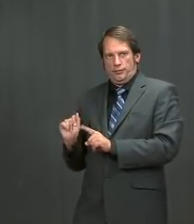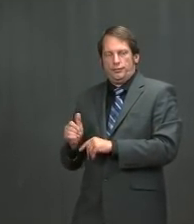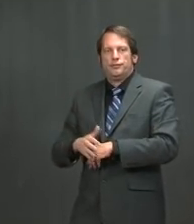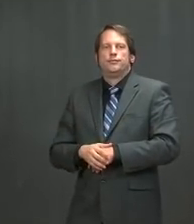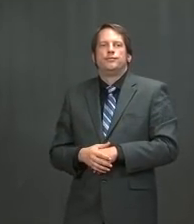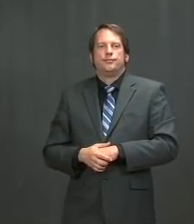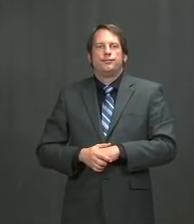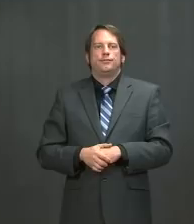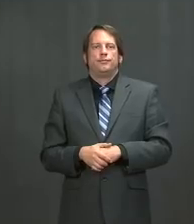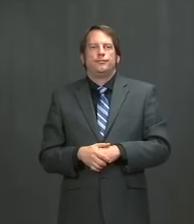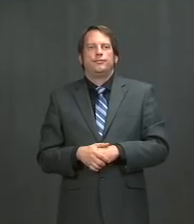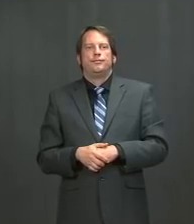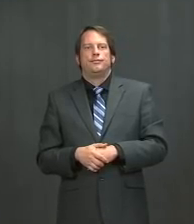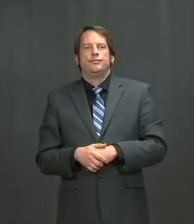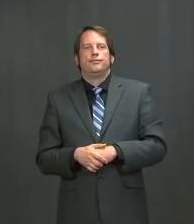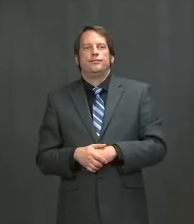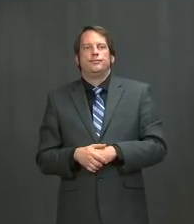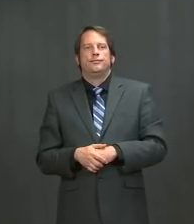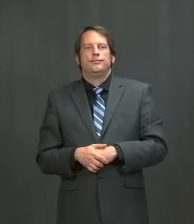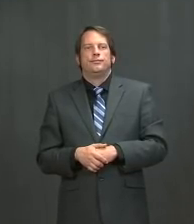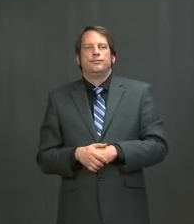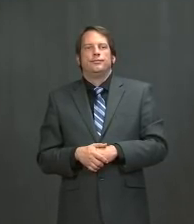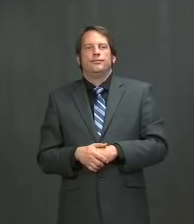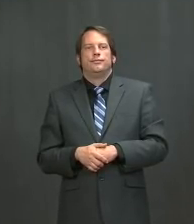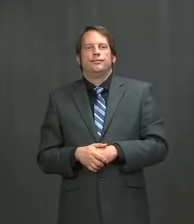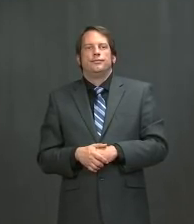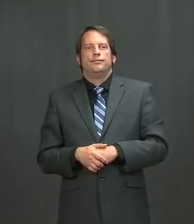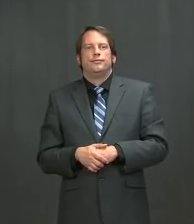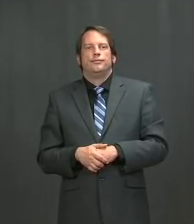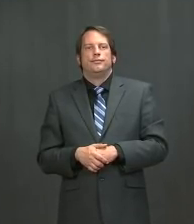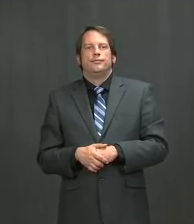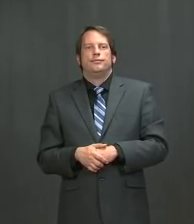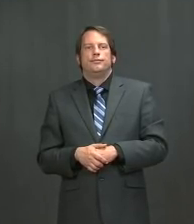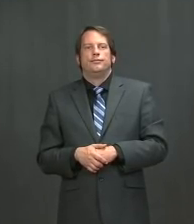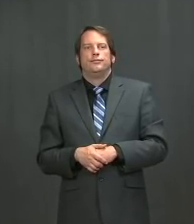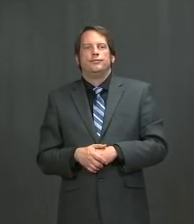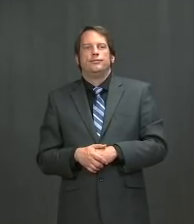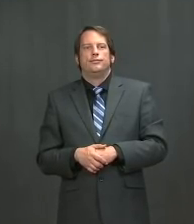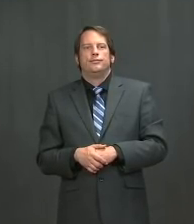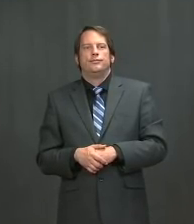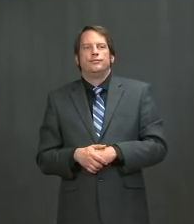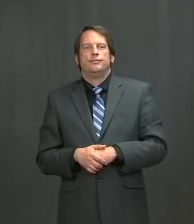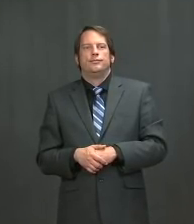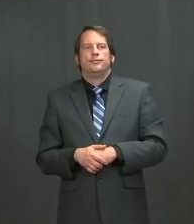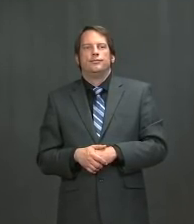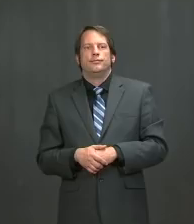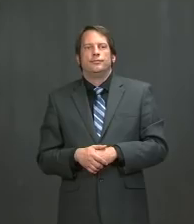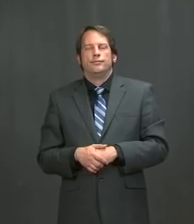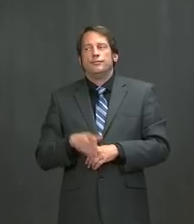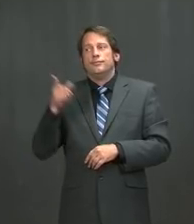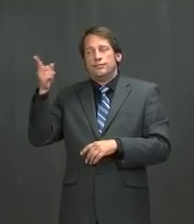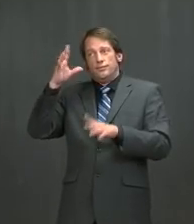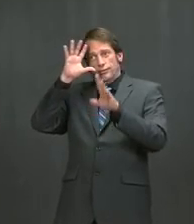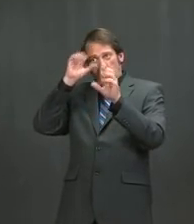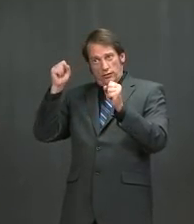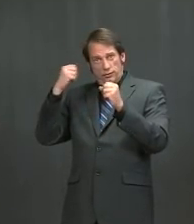that he talks about the new Georgia voting law? Because in that interview that you referenced,